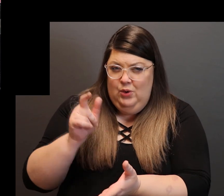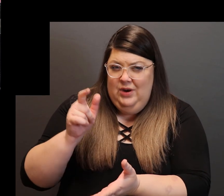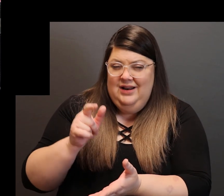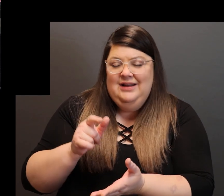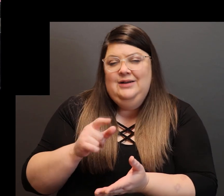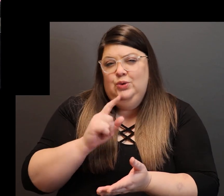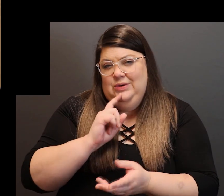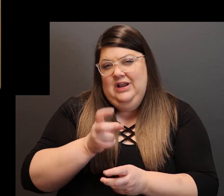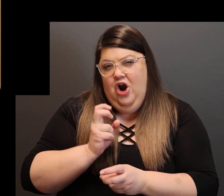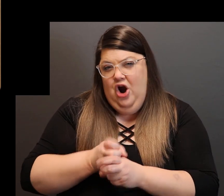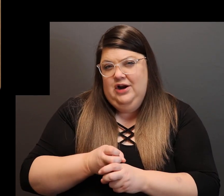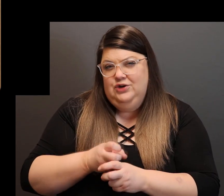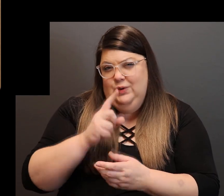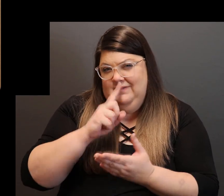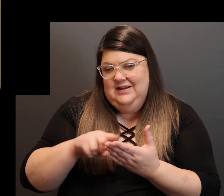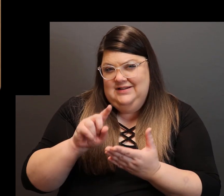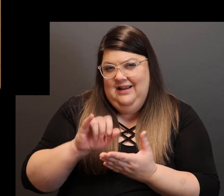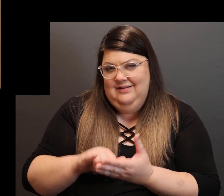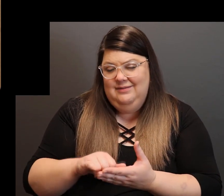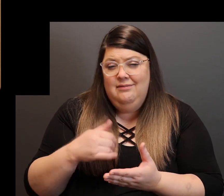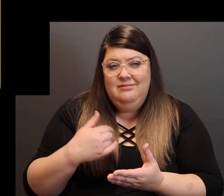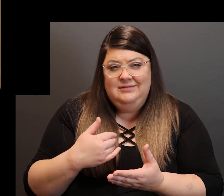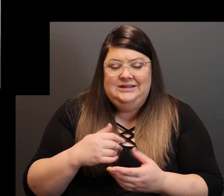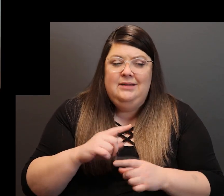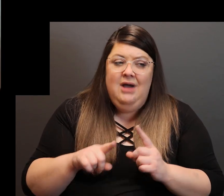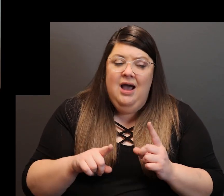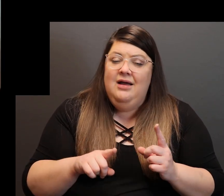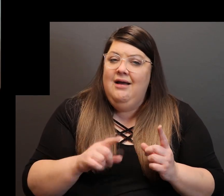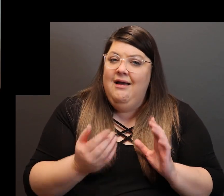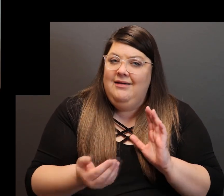but then again, on the other hand, helping those same people is what gets me through.